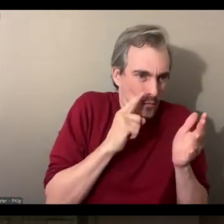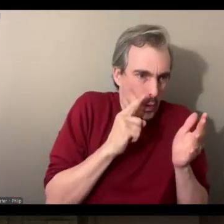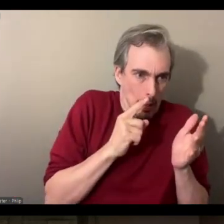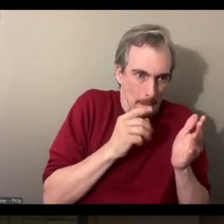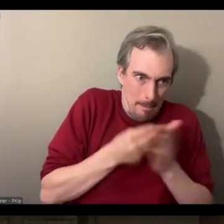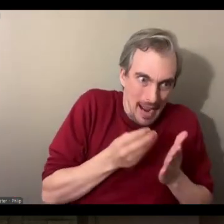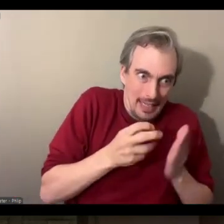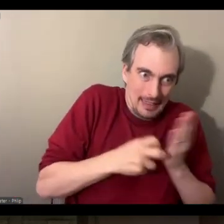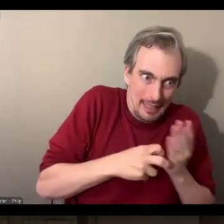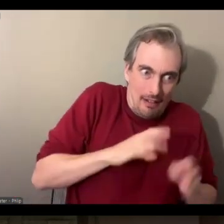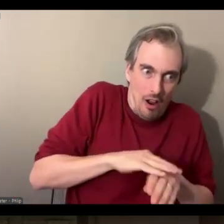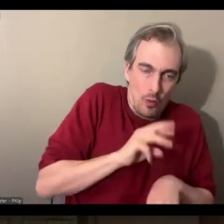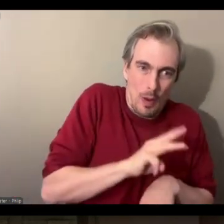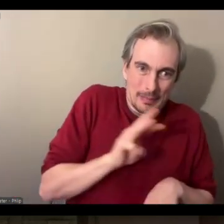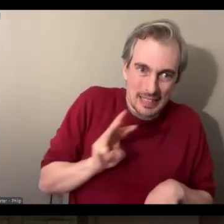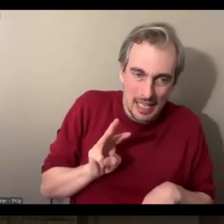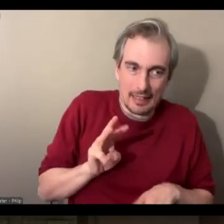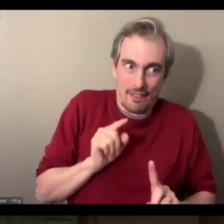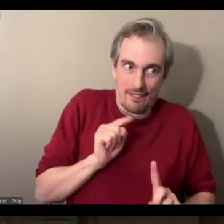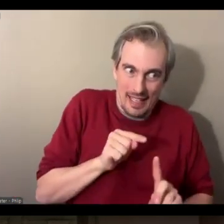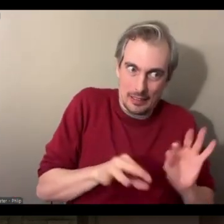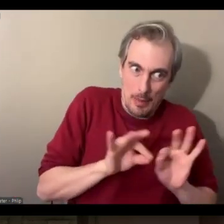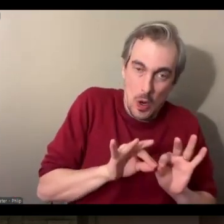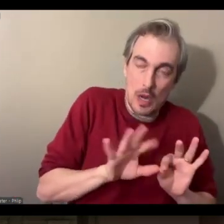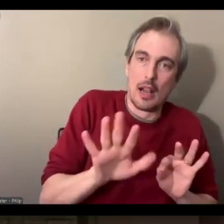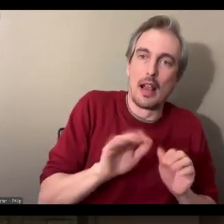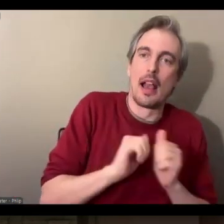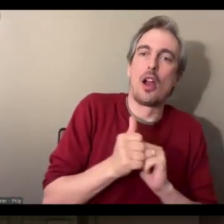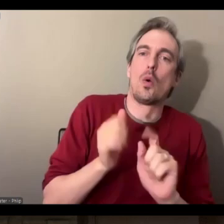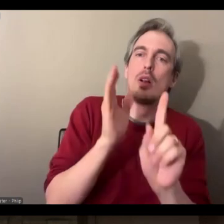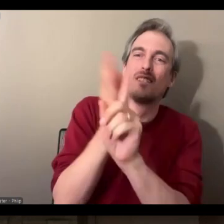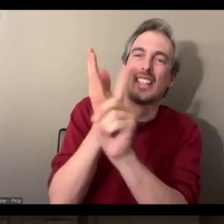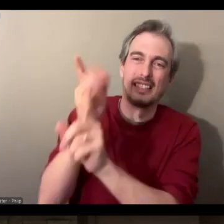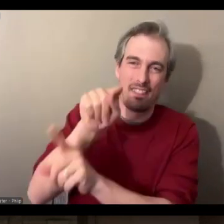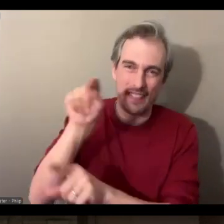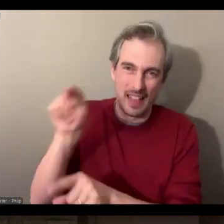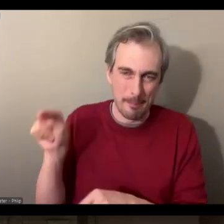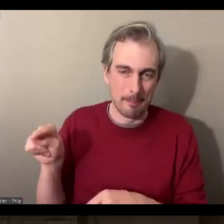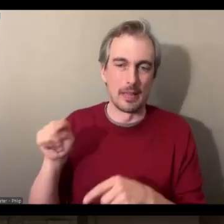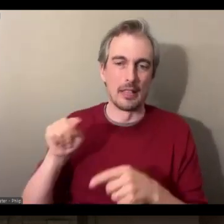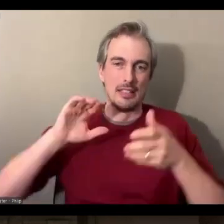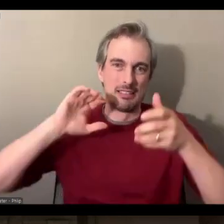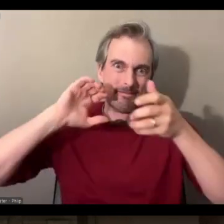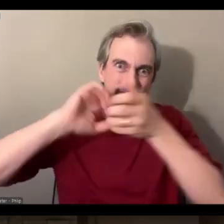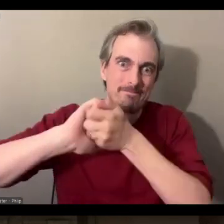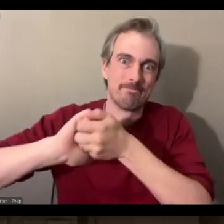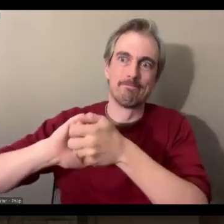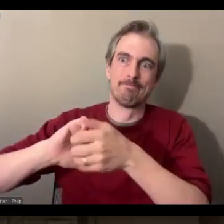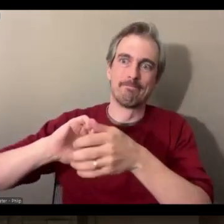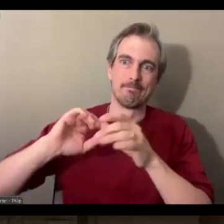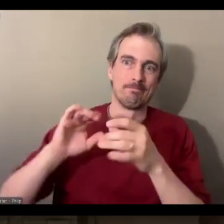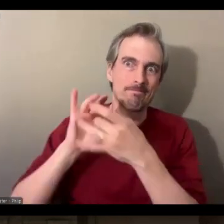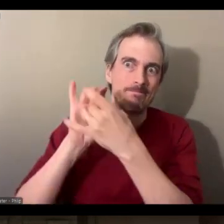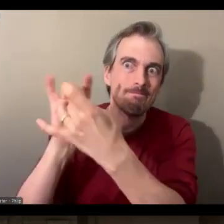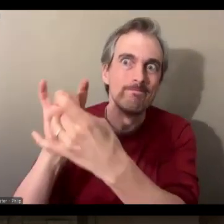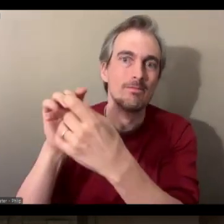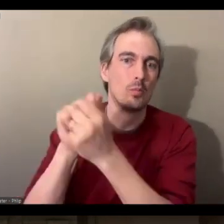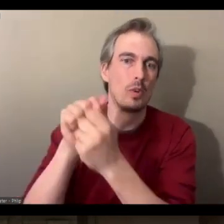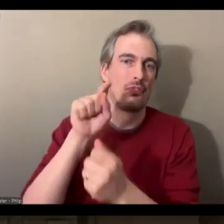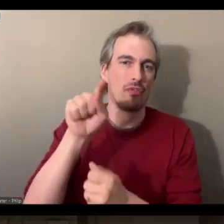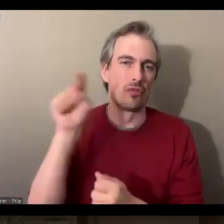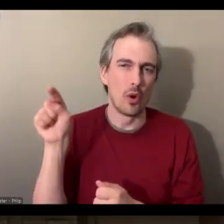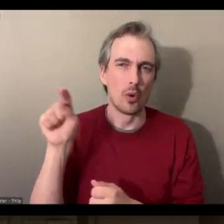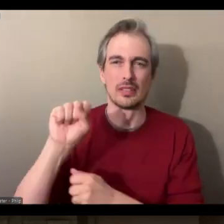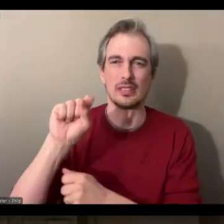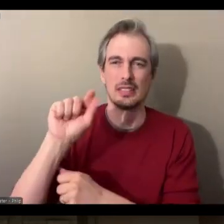ticket. Find ways to structure interdepartmental collaboration at that early stage. If you have